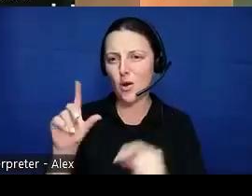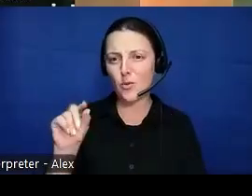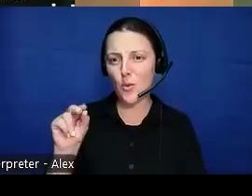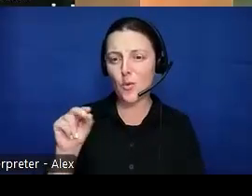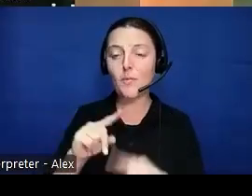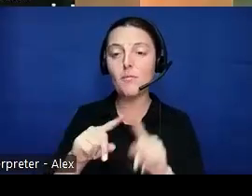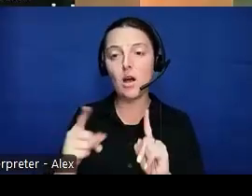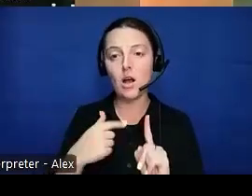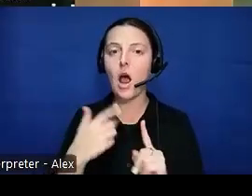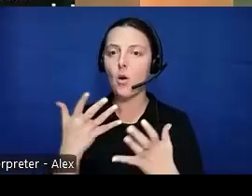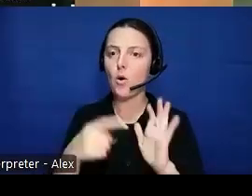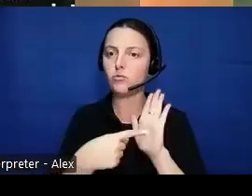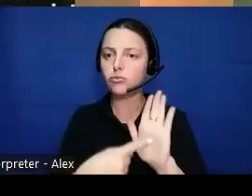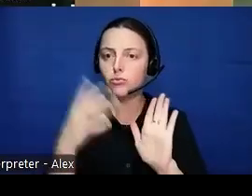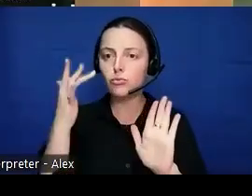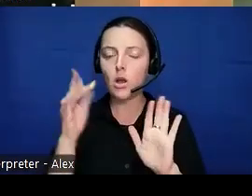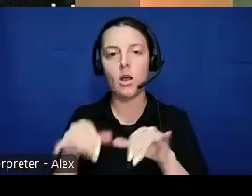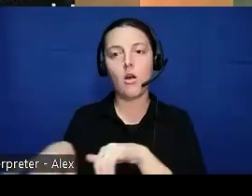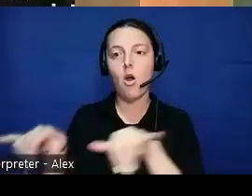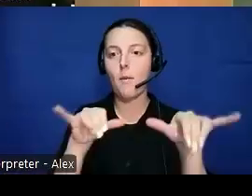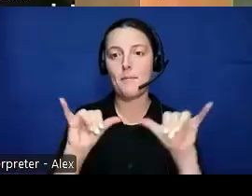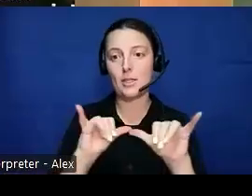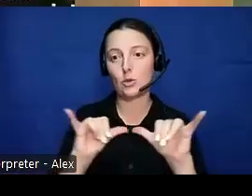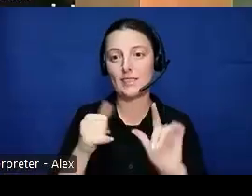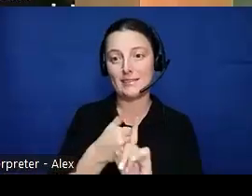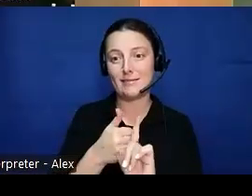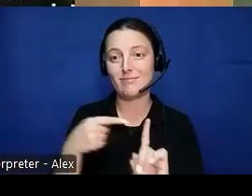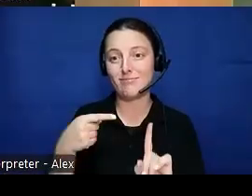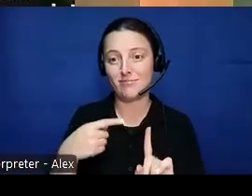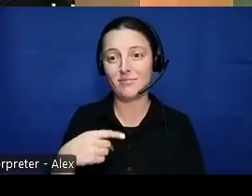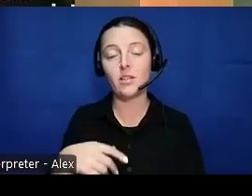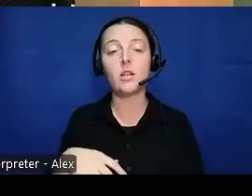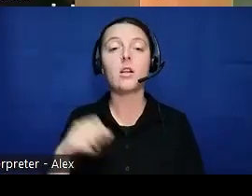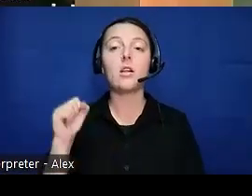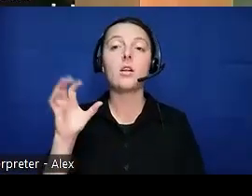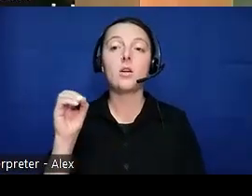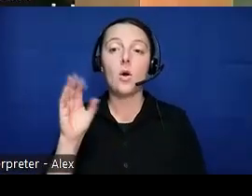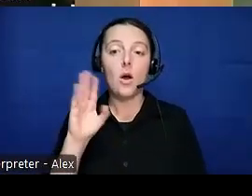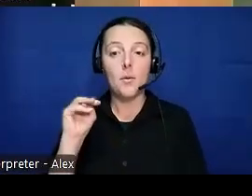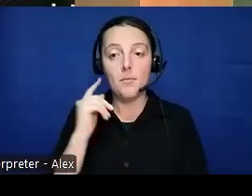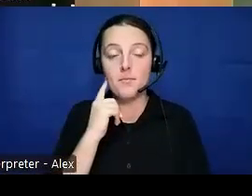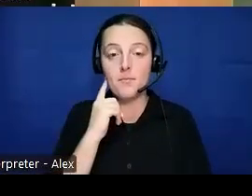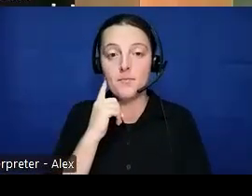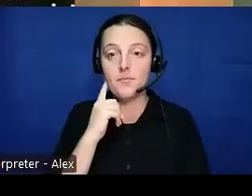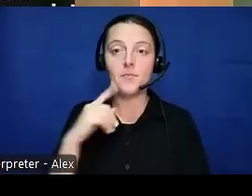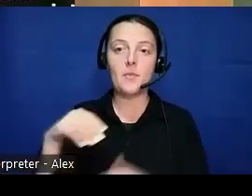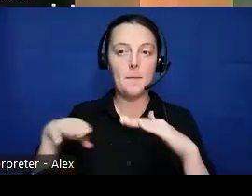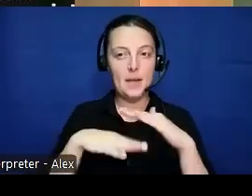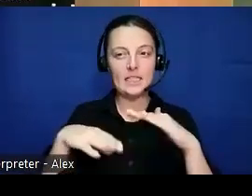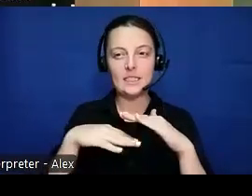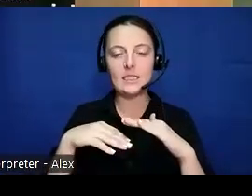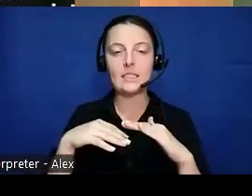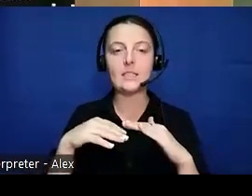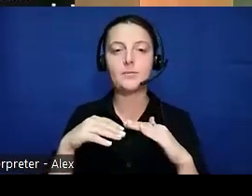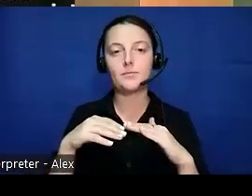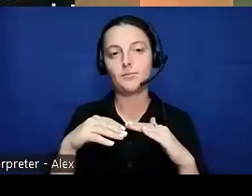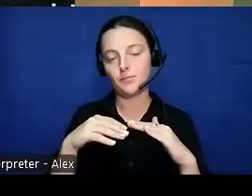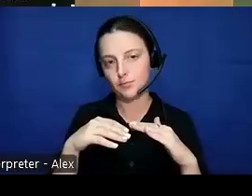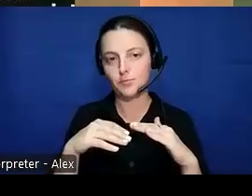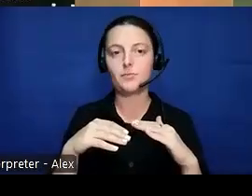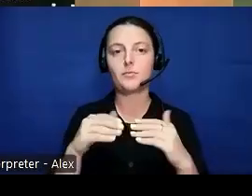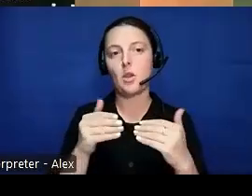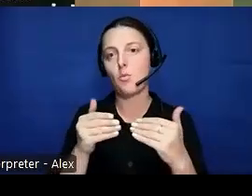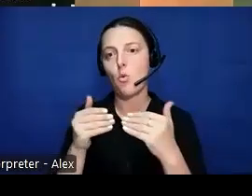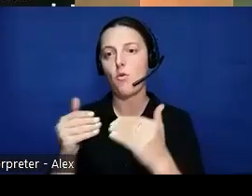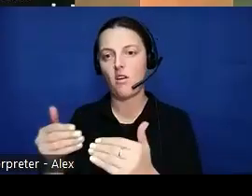measure measurement. And so, um, basically moving on from there, I said if we add up all of these